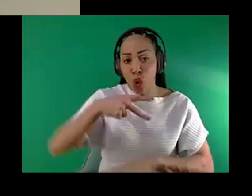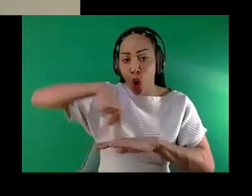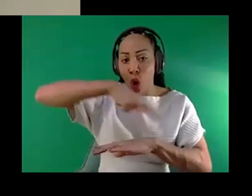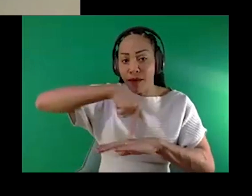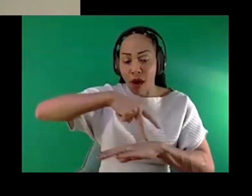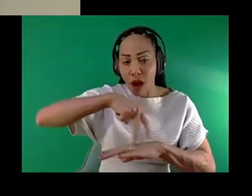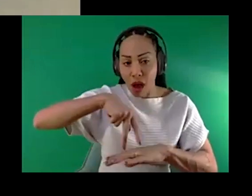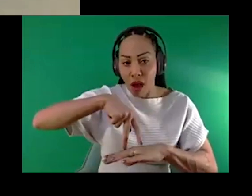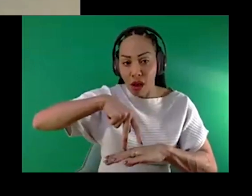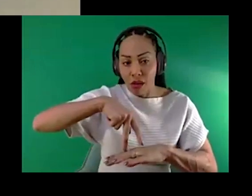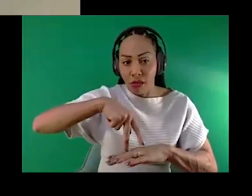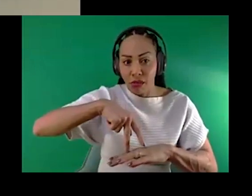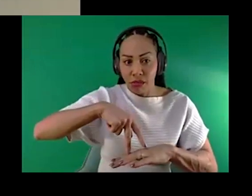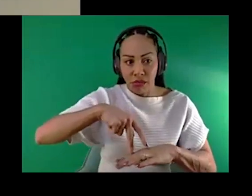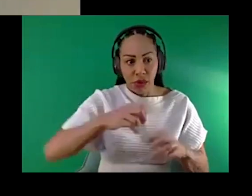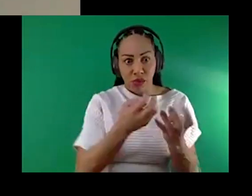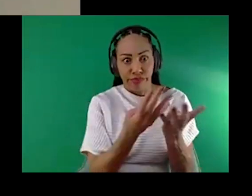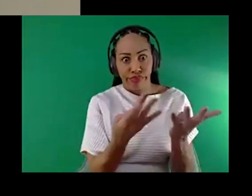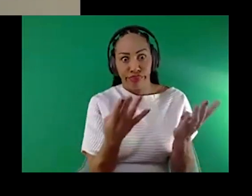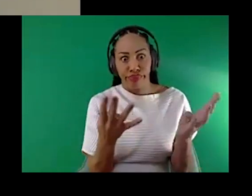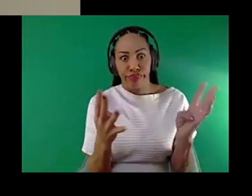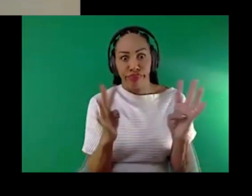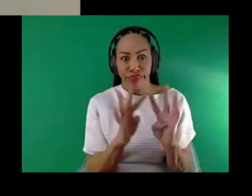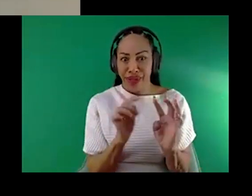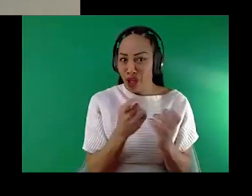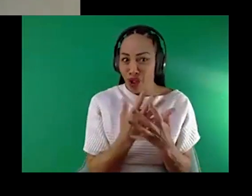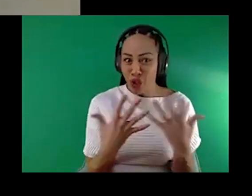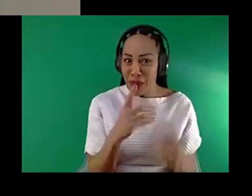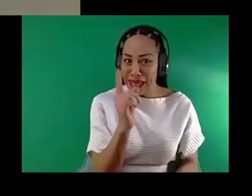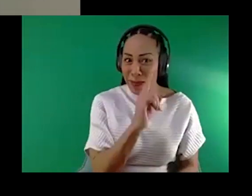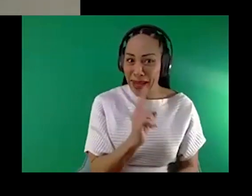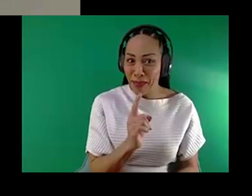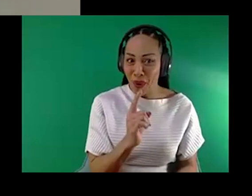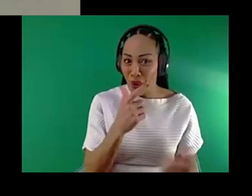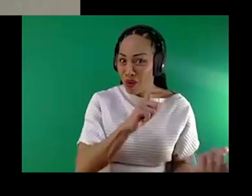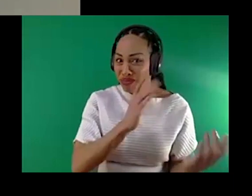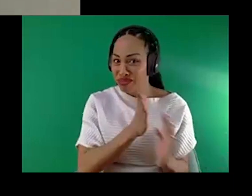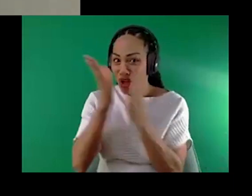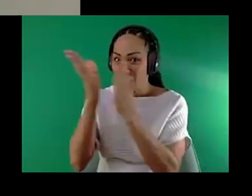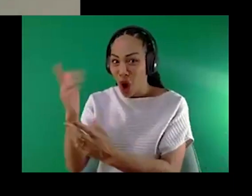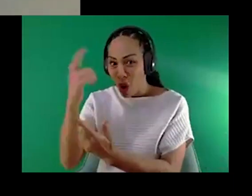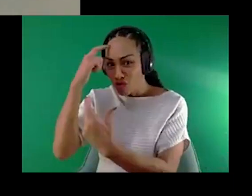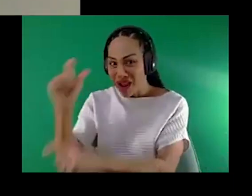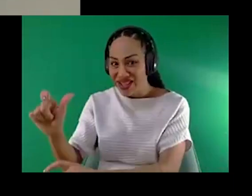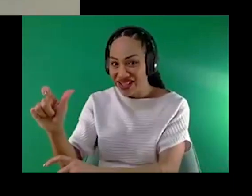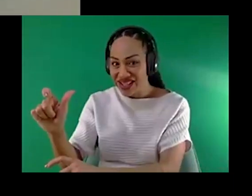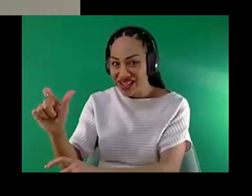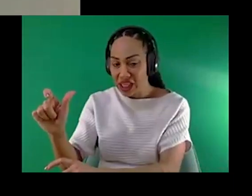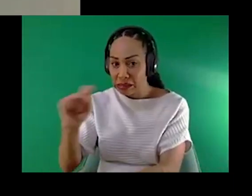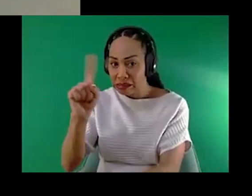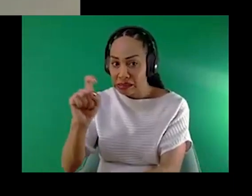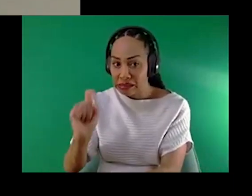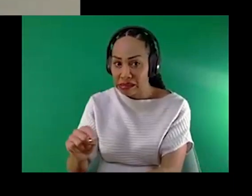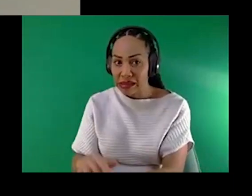The Residency um Sabrina's nodding uh yes again I just go back to the very clear uh guideline and